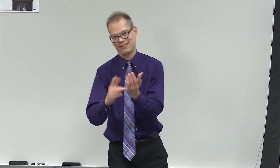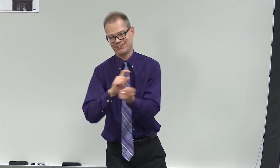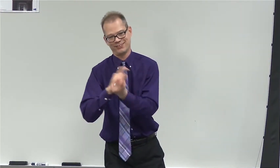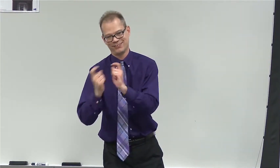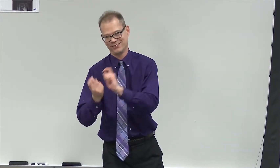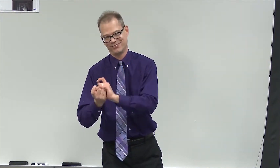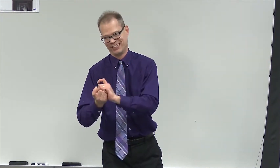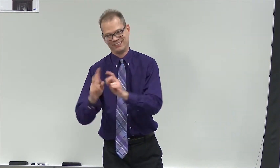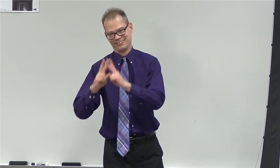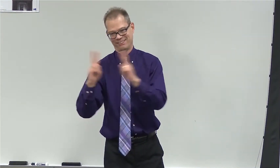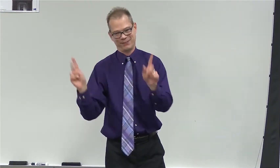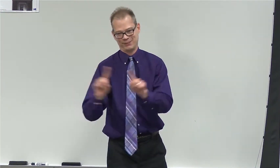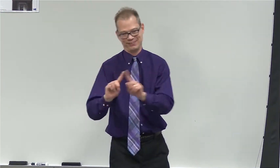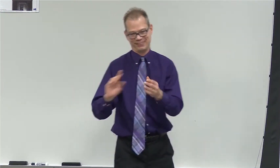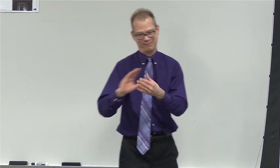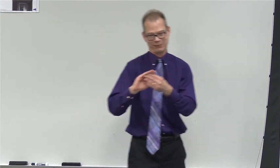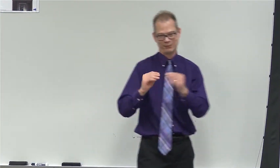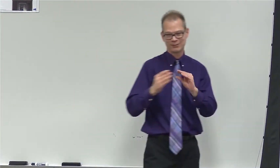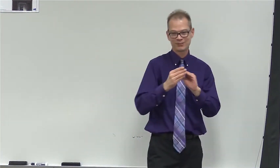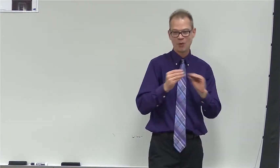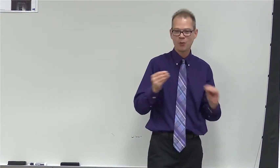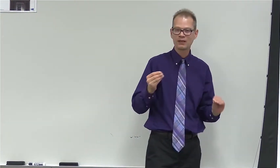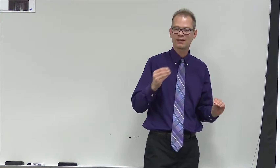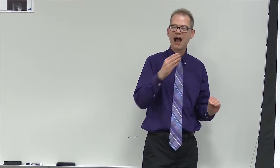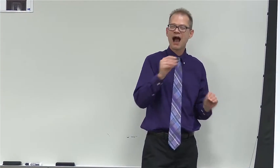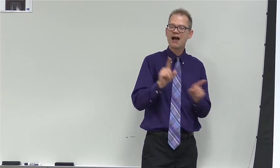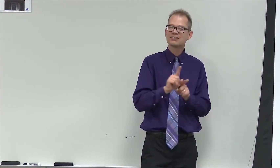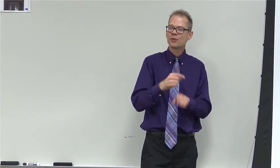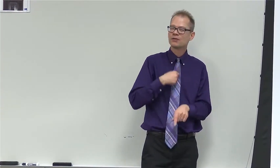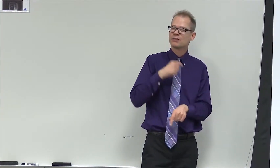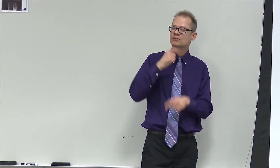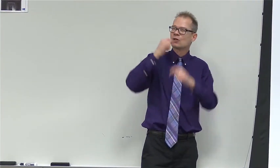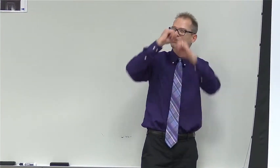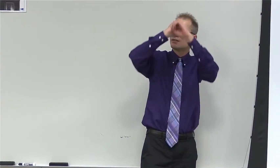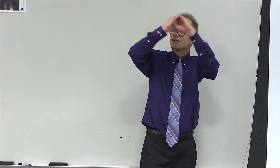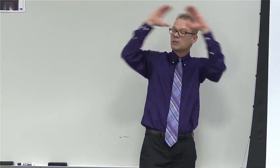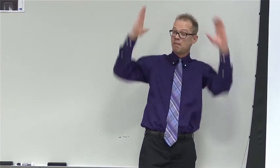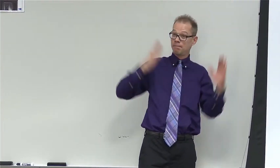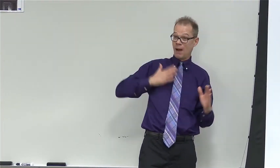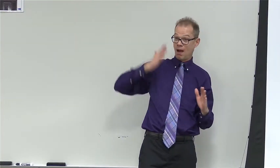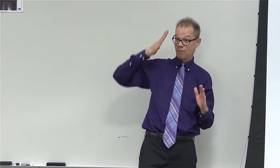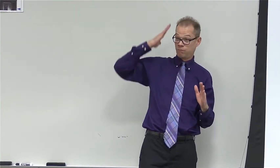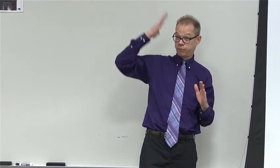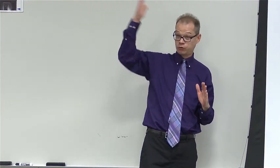Now, of course, technology has changed, and it's a different story, but at that time,